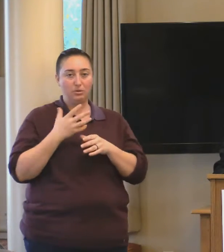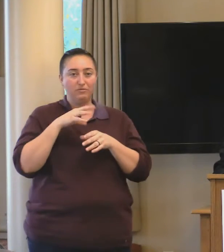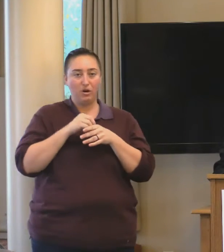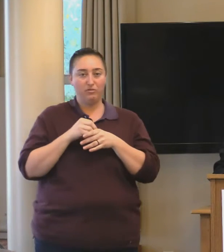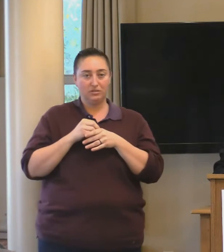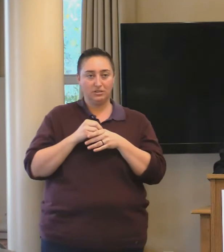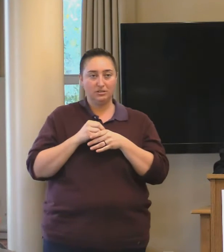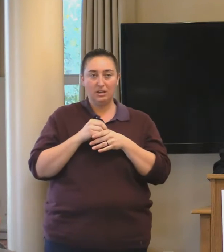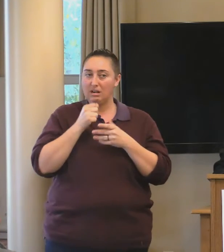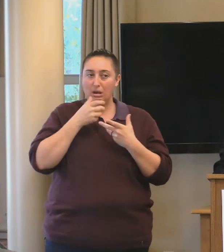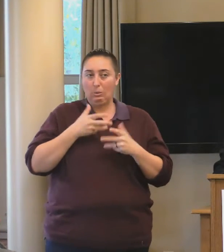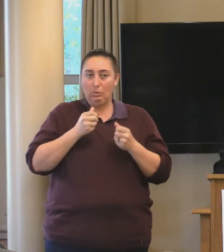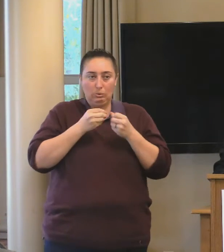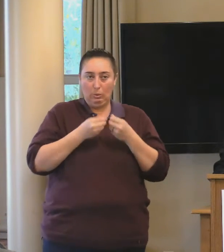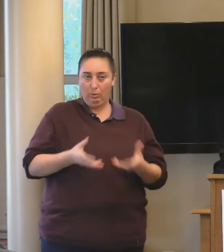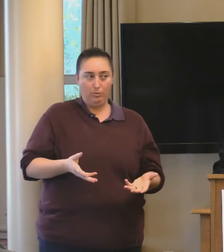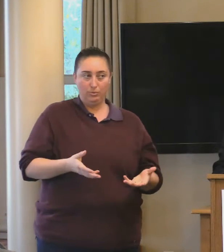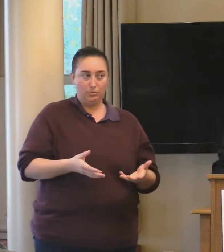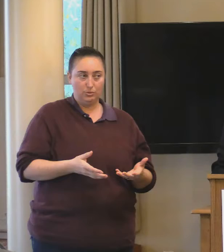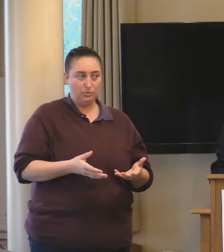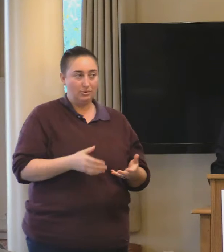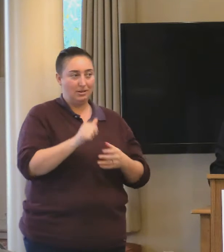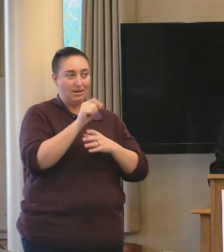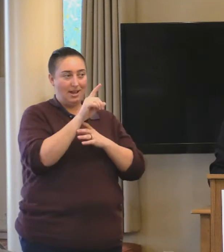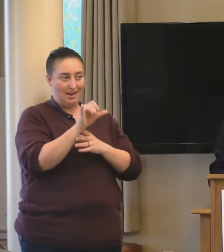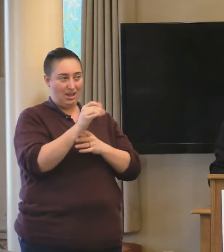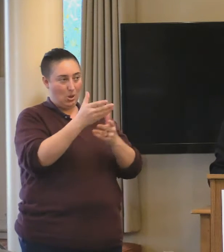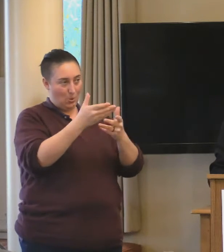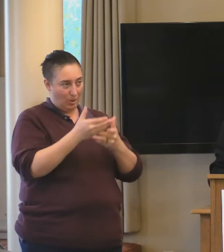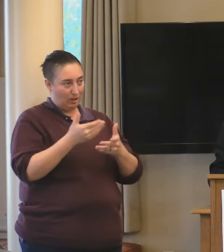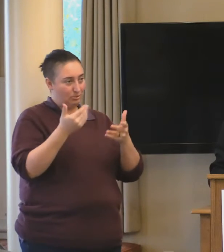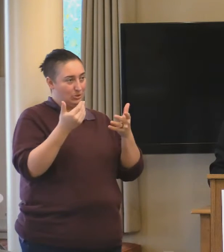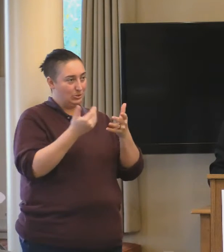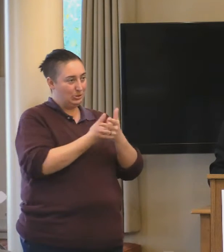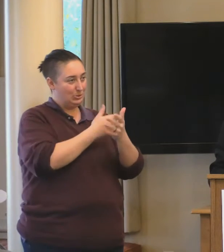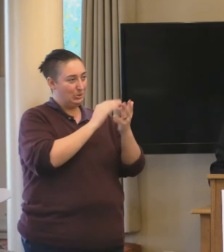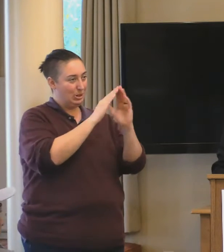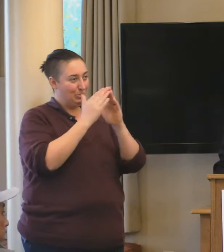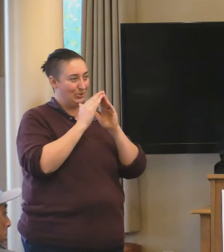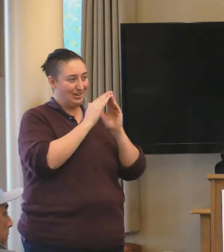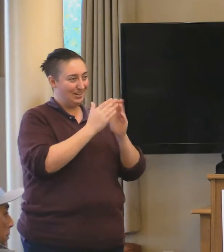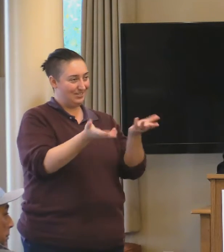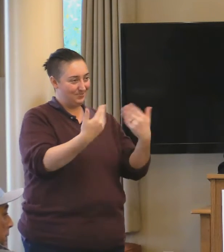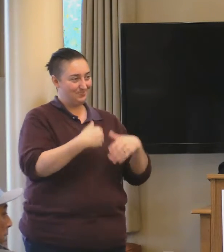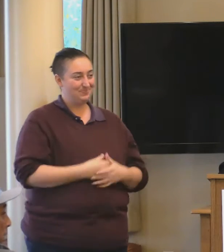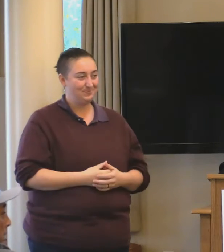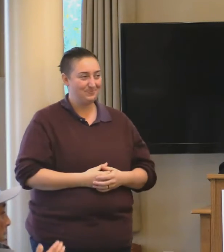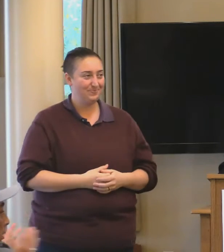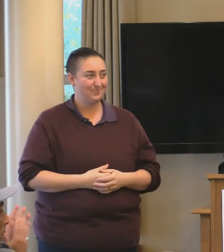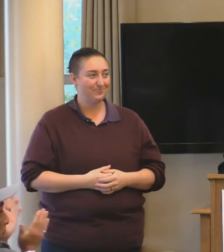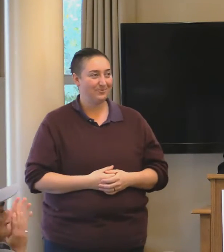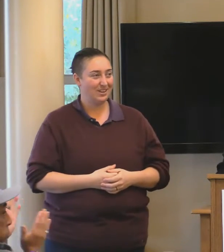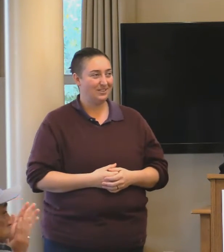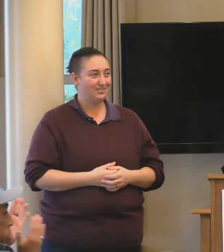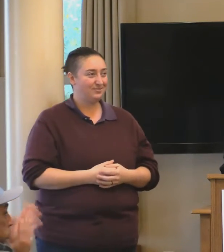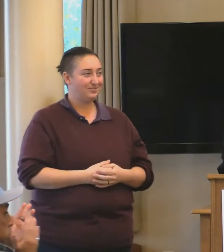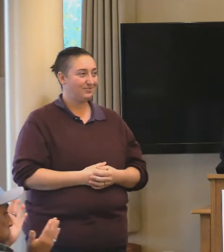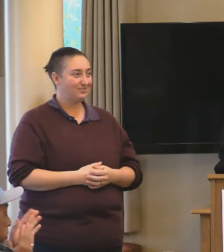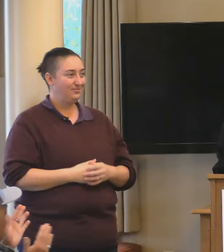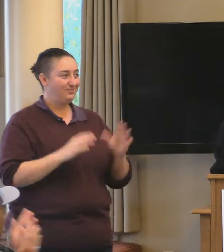and do not want to lose." Addi, welcome to a new community. .